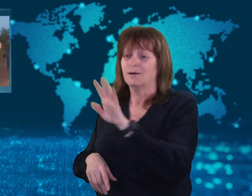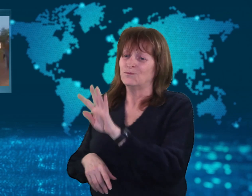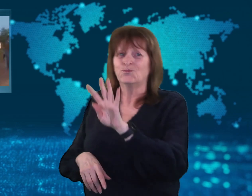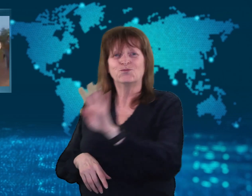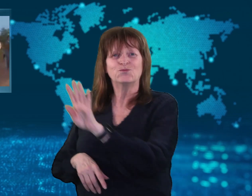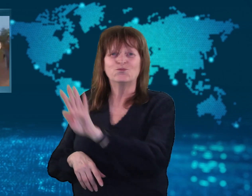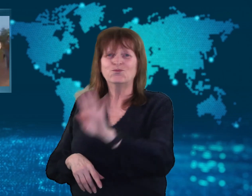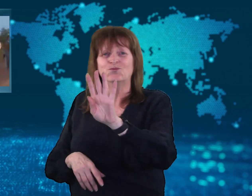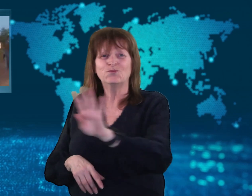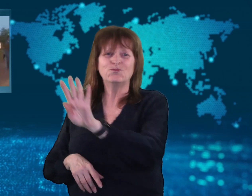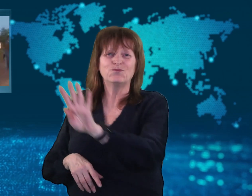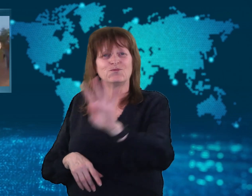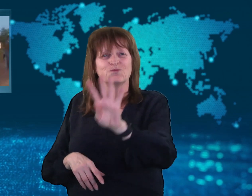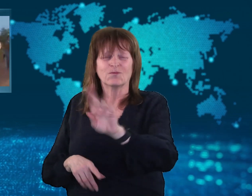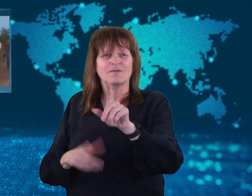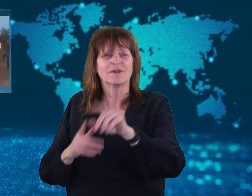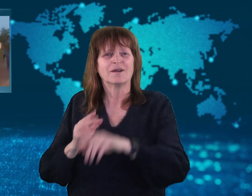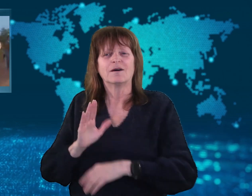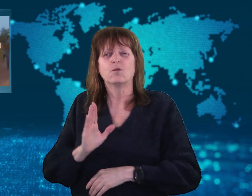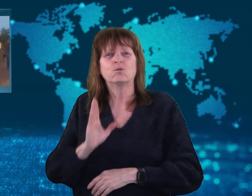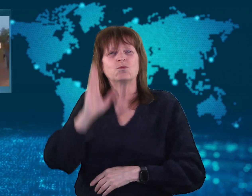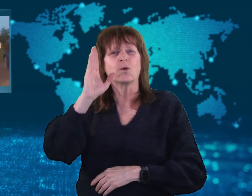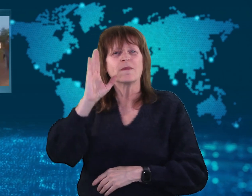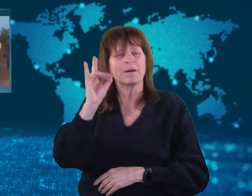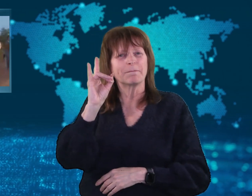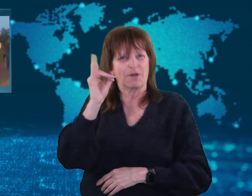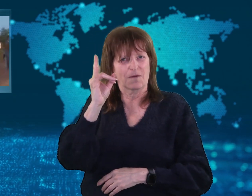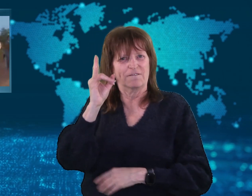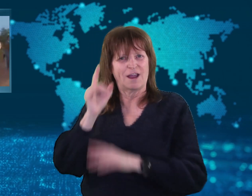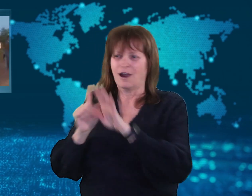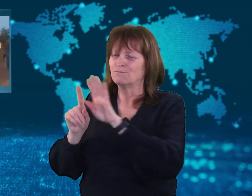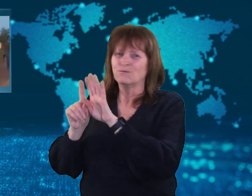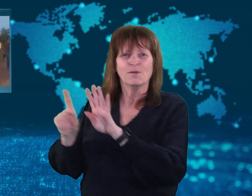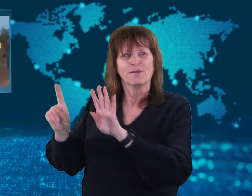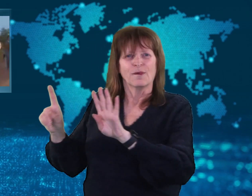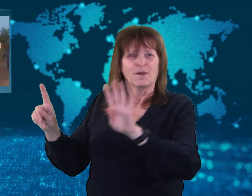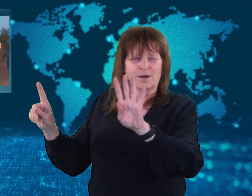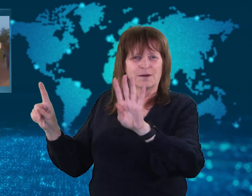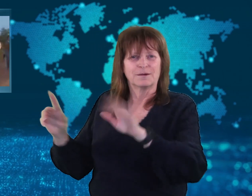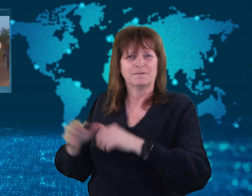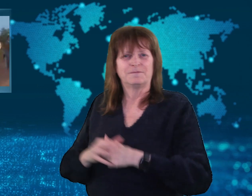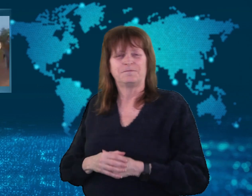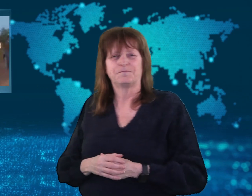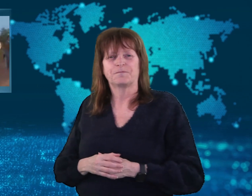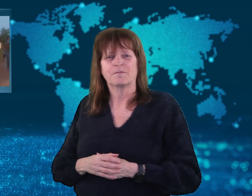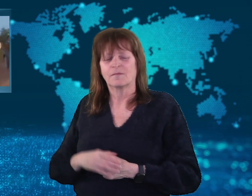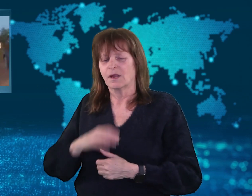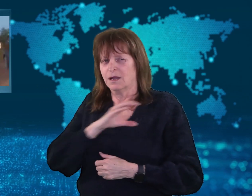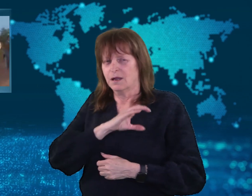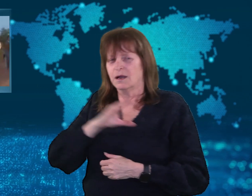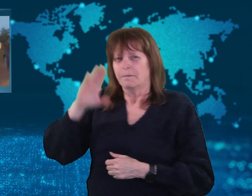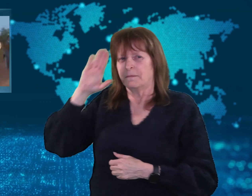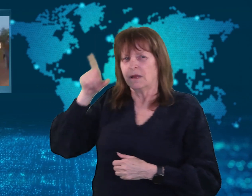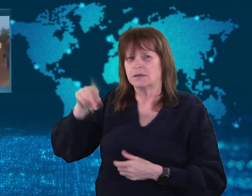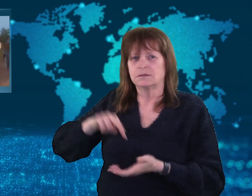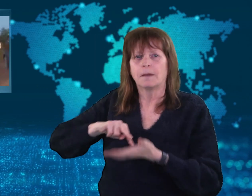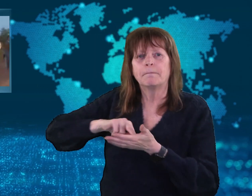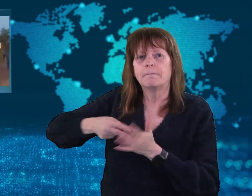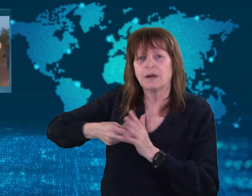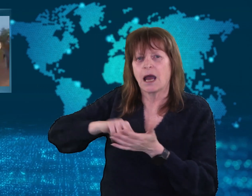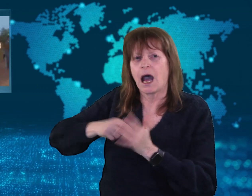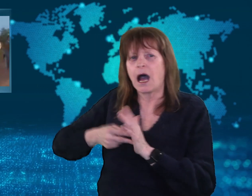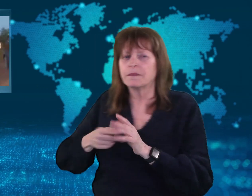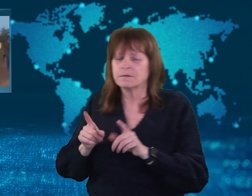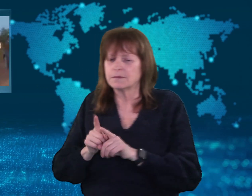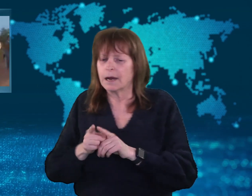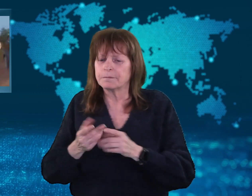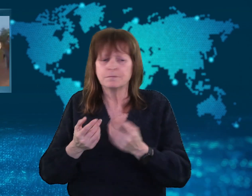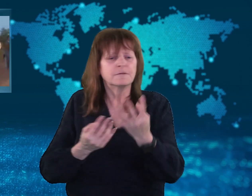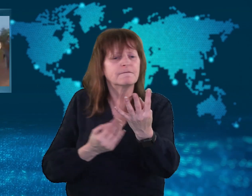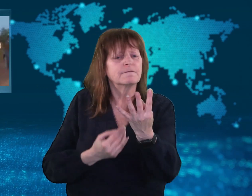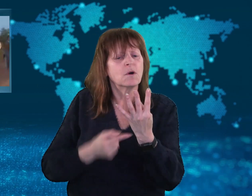The group had been hunting in the Amazon Jungle in Northern Bolivia.